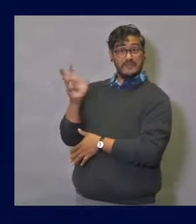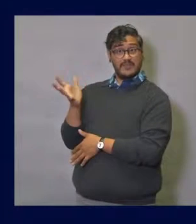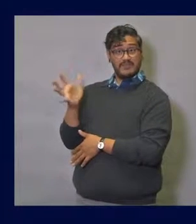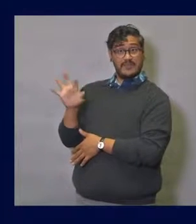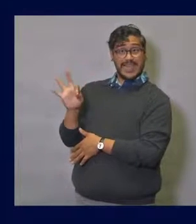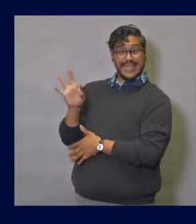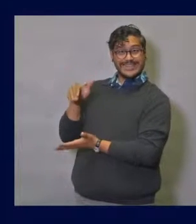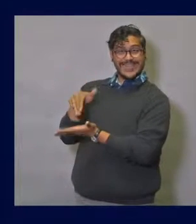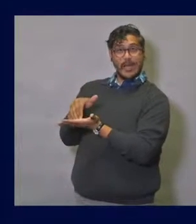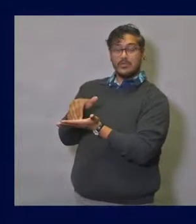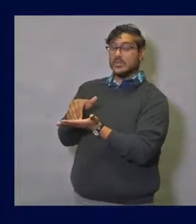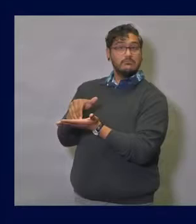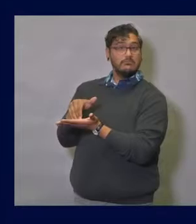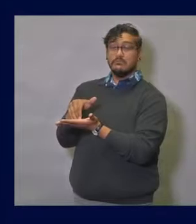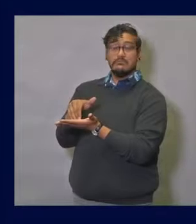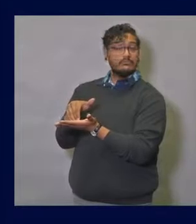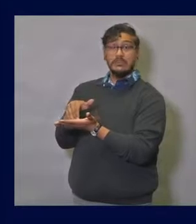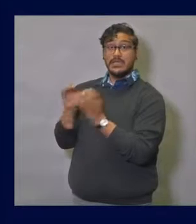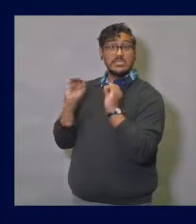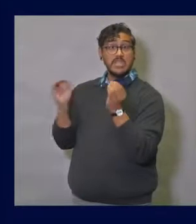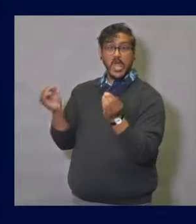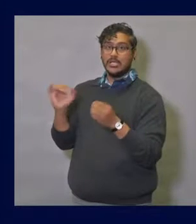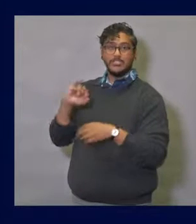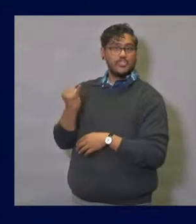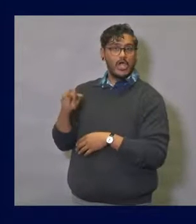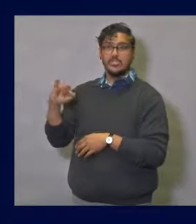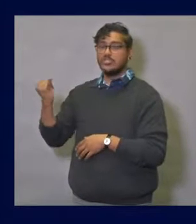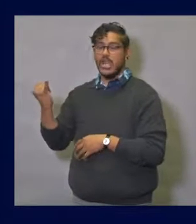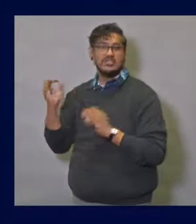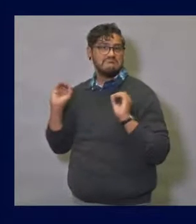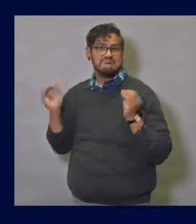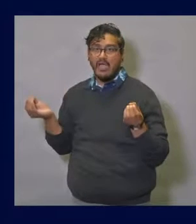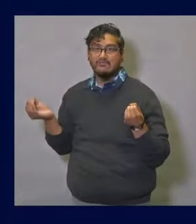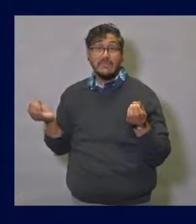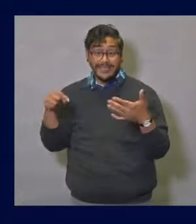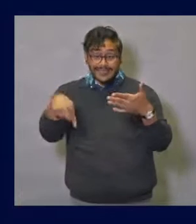LAST WEEK, WE RECEIVED OVER 259,000 DOSES.